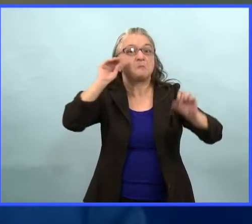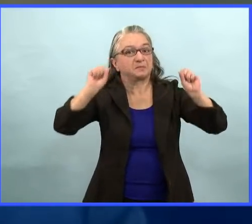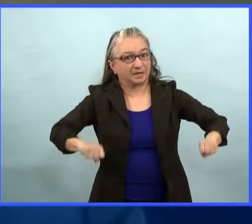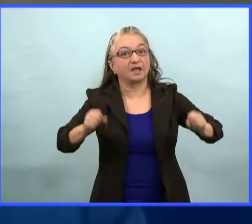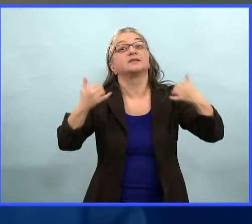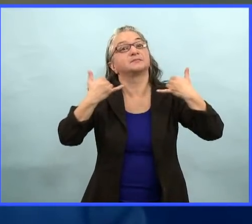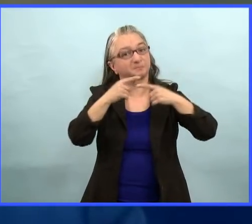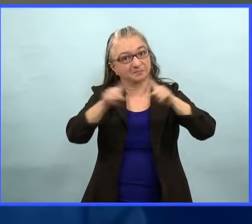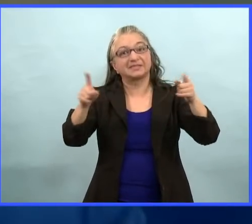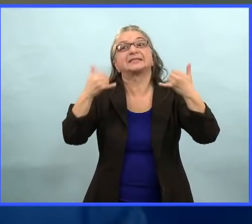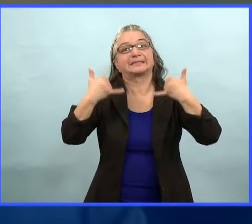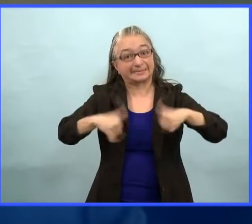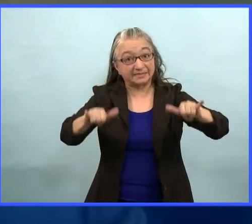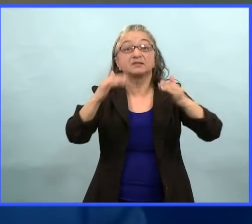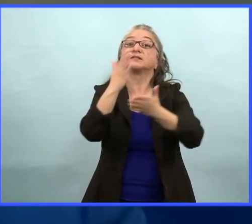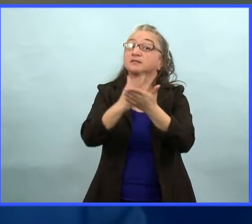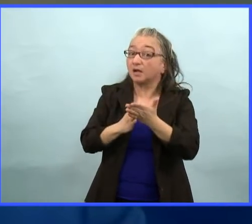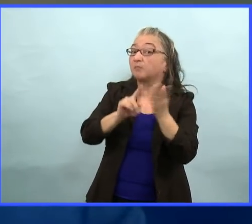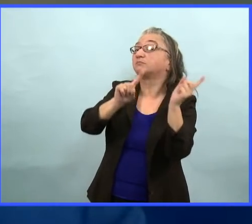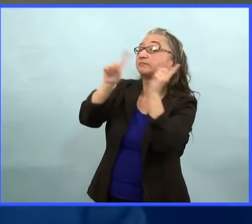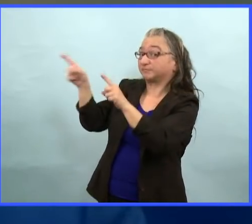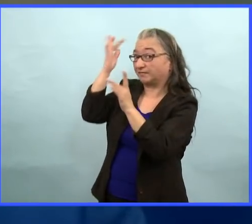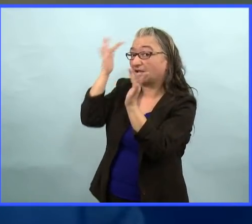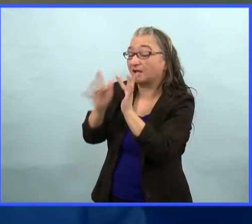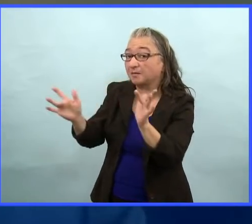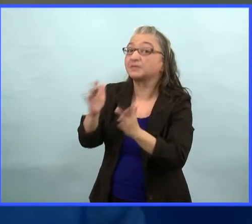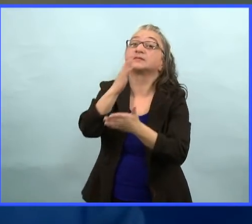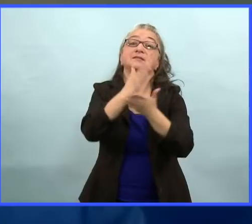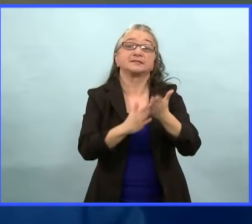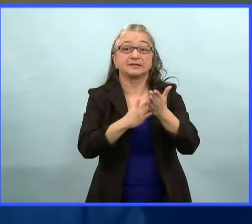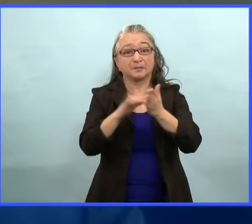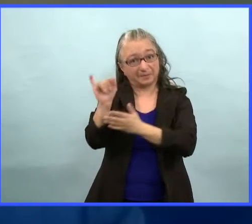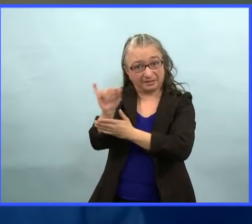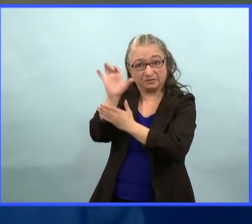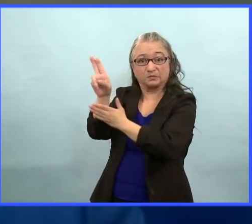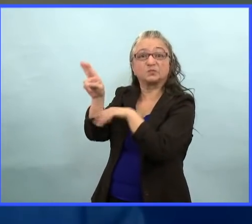while the situation is improving we do continue to remind all manitobans